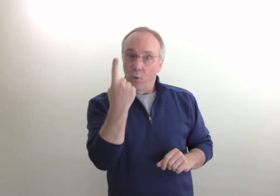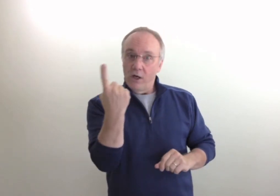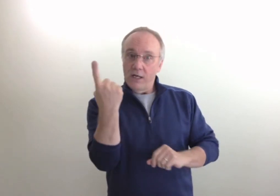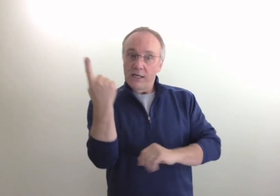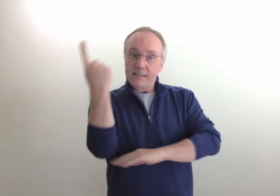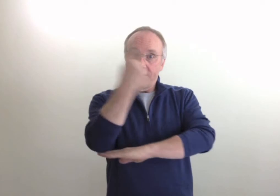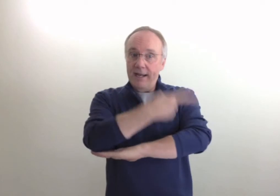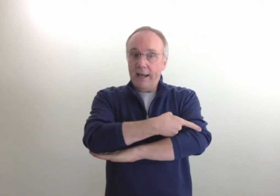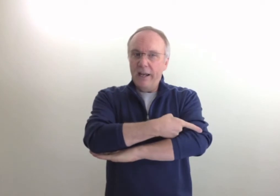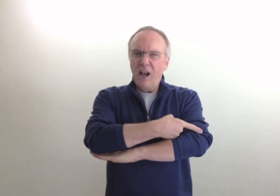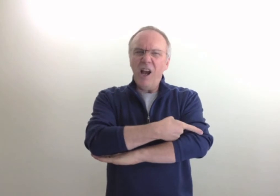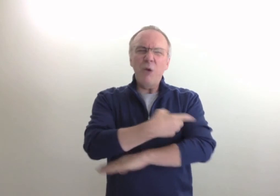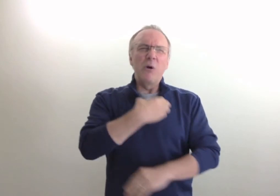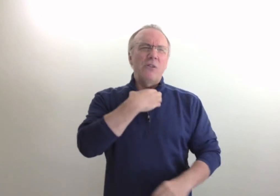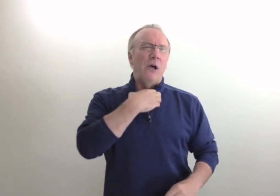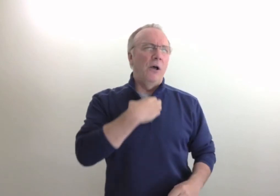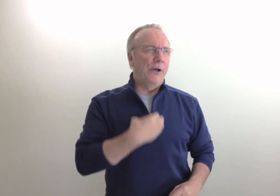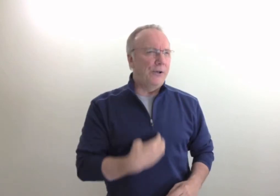One day, I was hungry